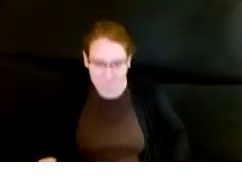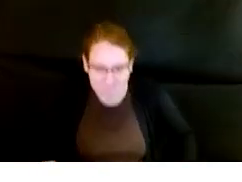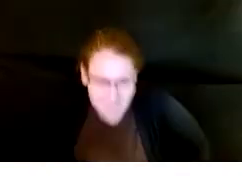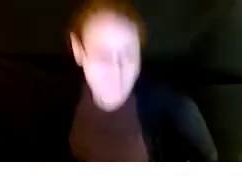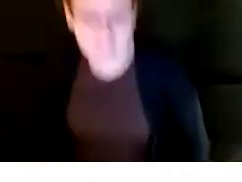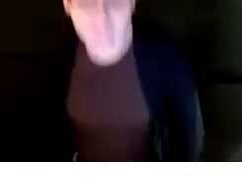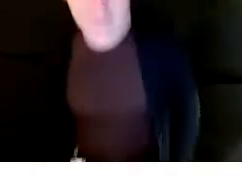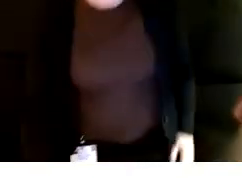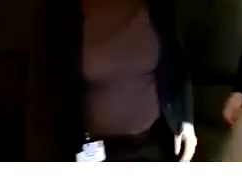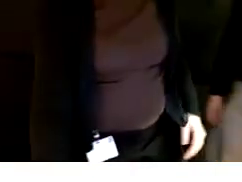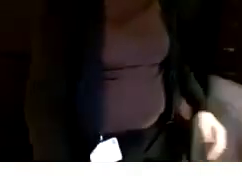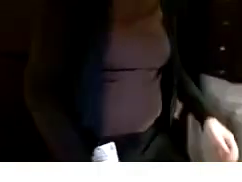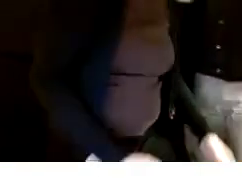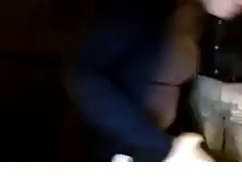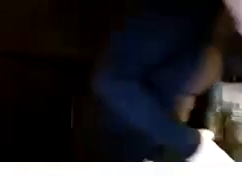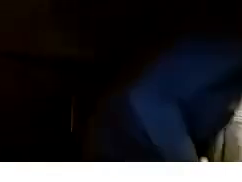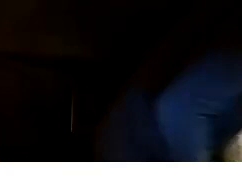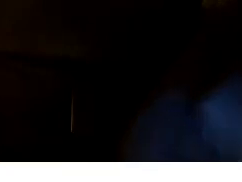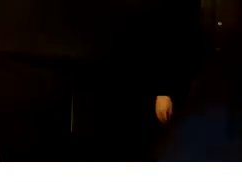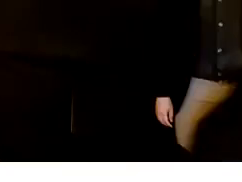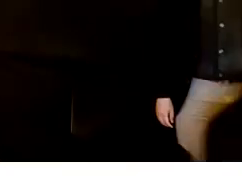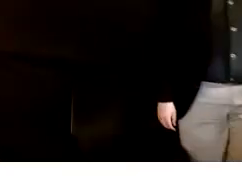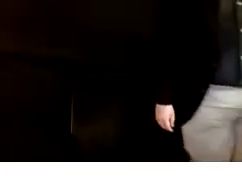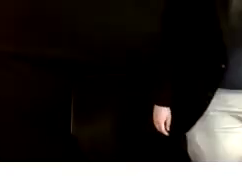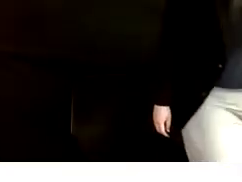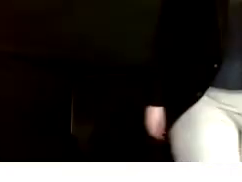and I think Sherry or uh Brian you were going to talk about this